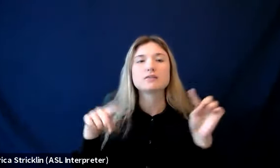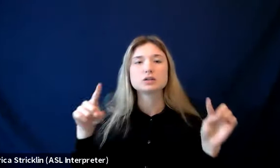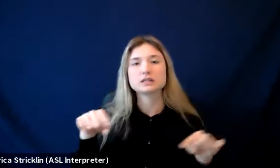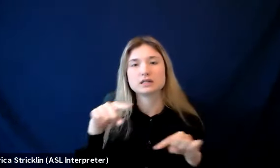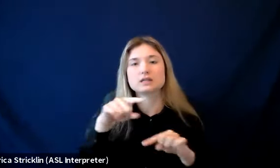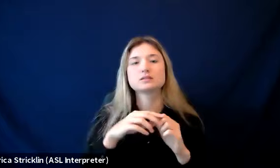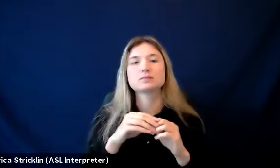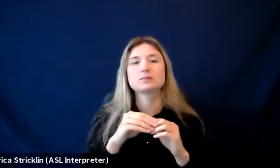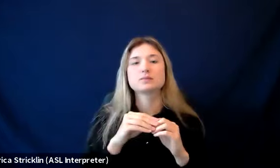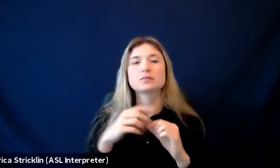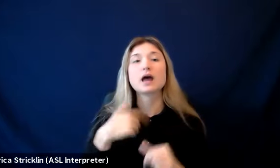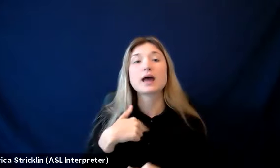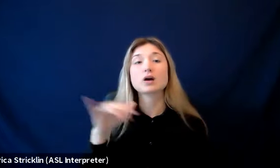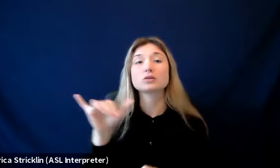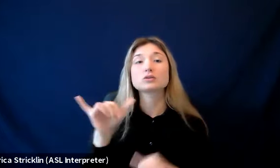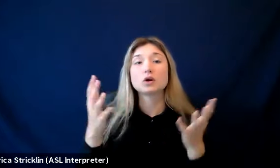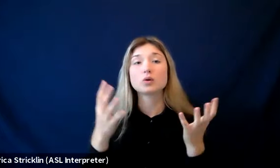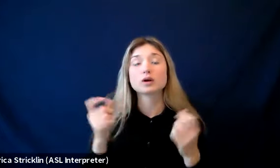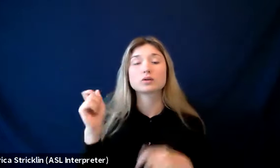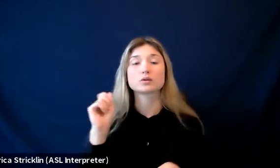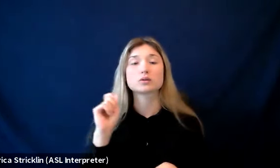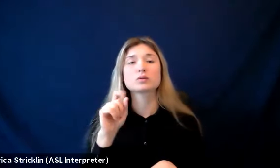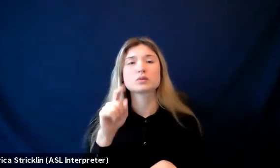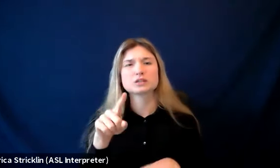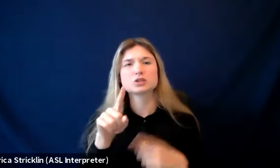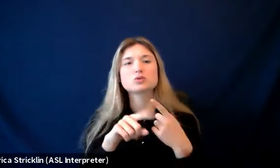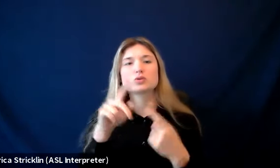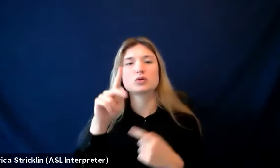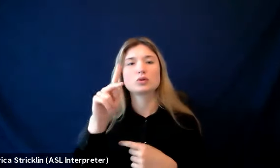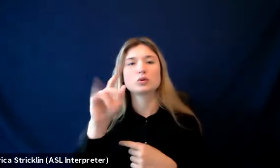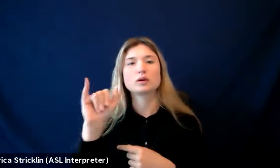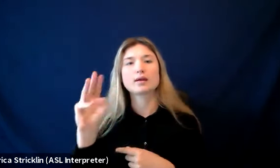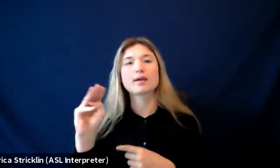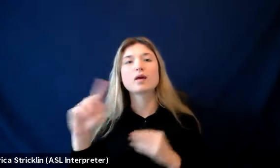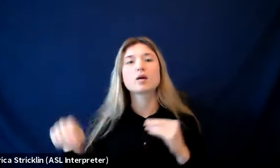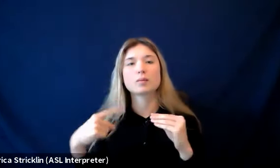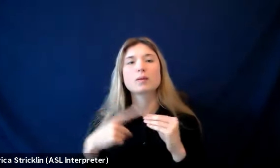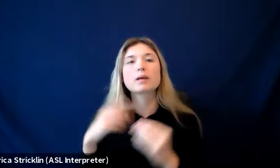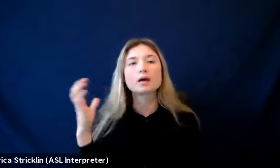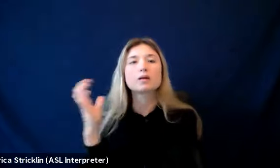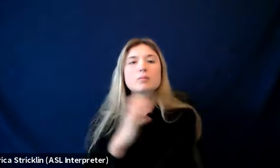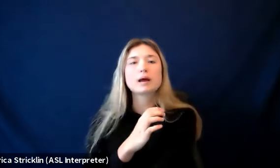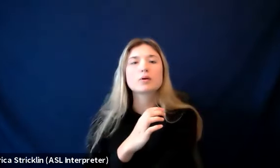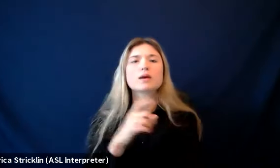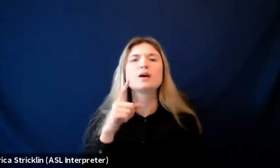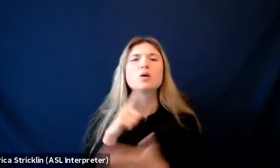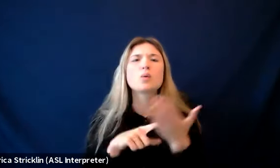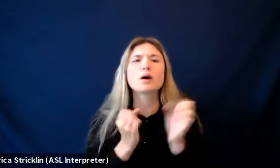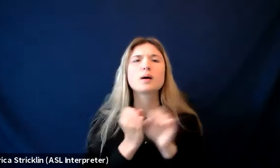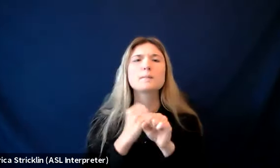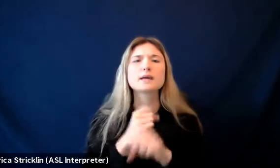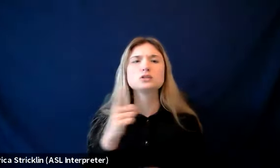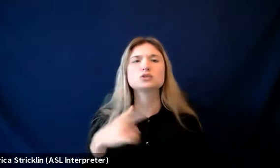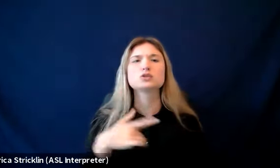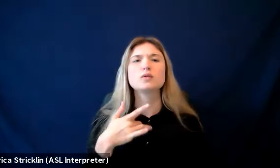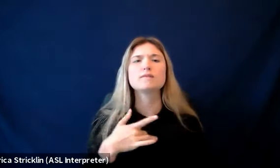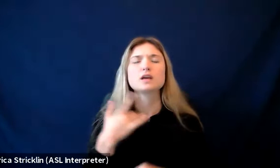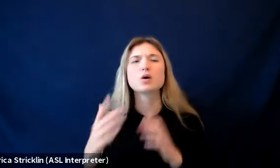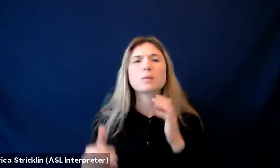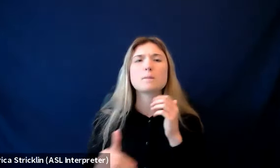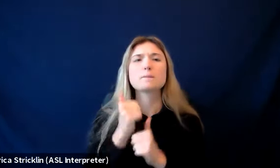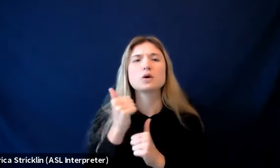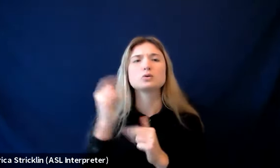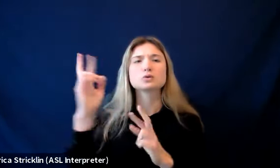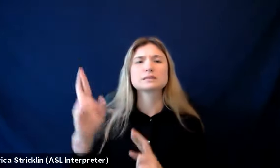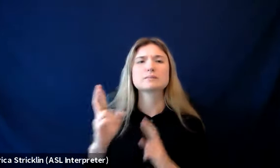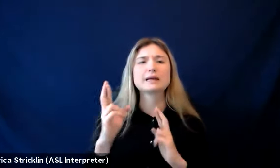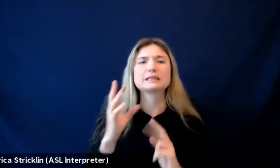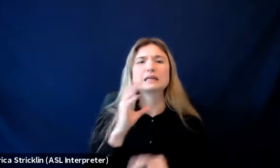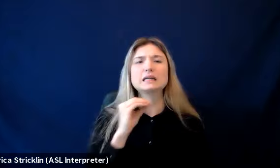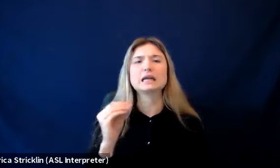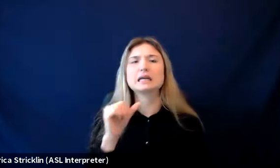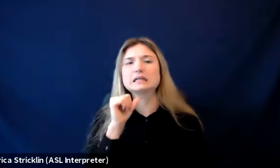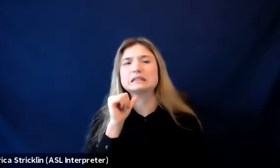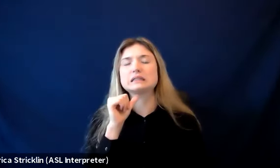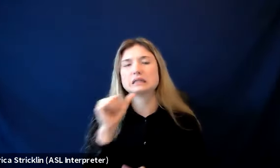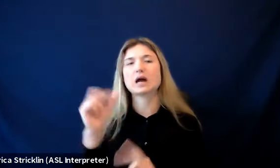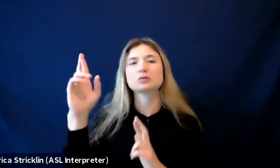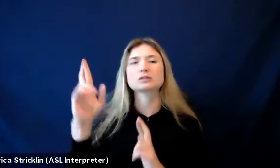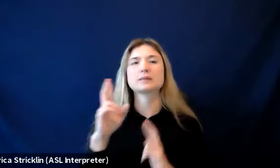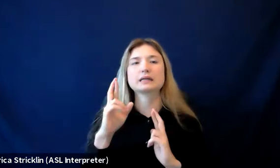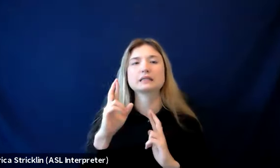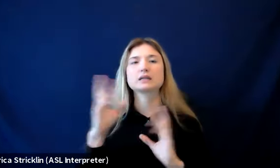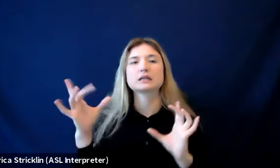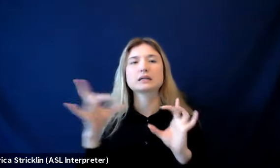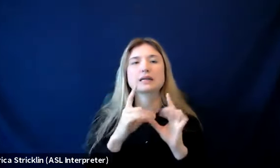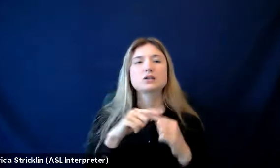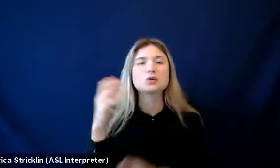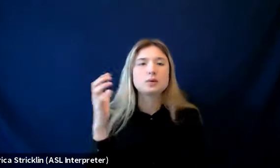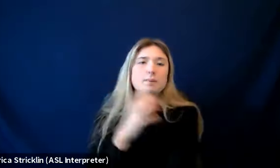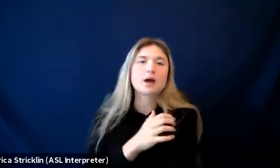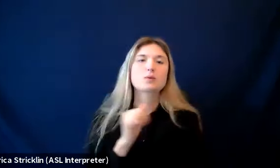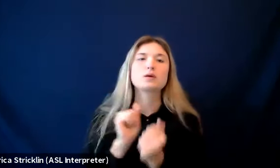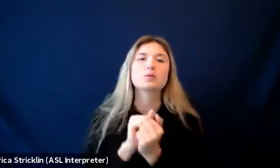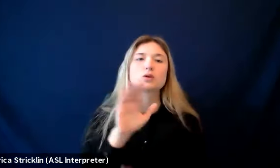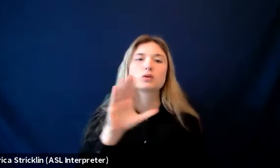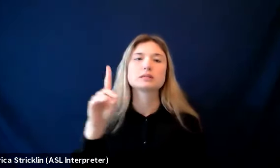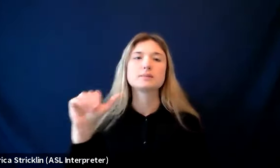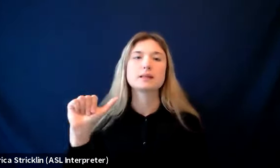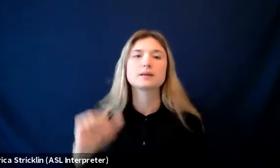I wanted to pose a similar questions that Kim about empowerment. What makes you feel most respected and most disrespected and terms of empowerment, whenever it comes to your disability.